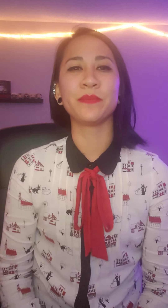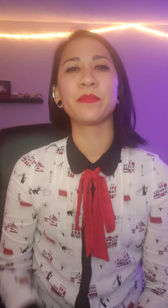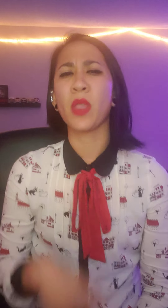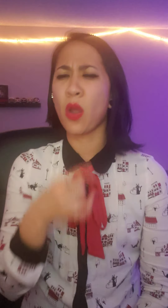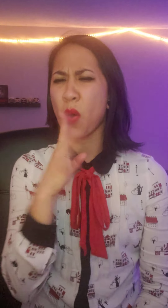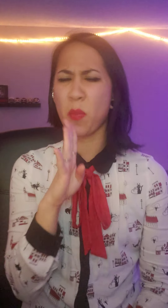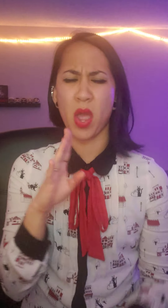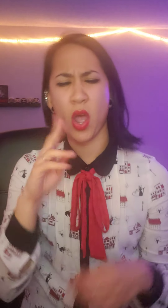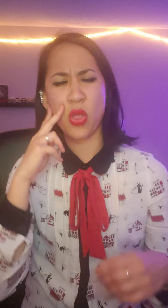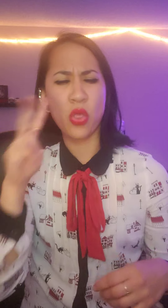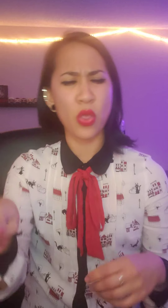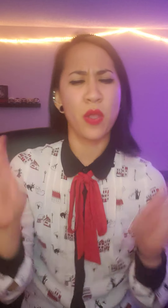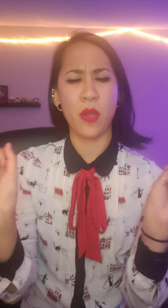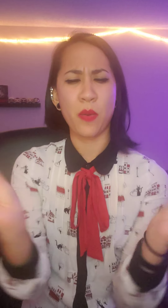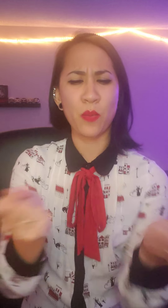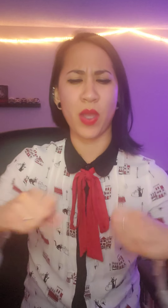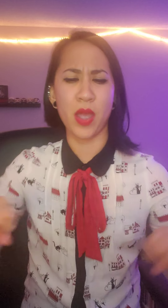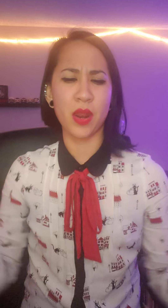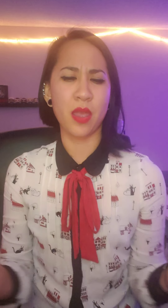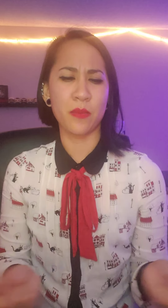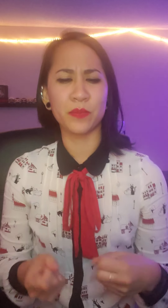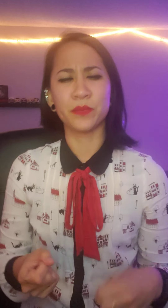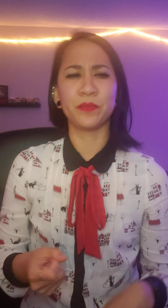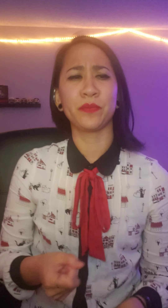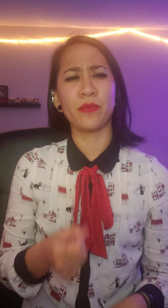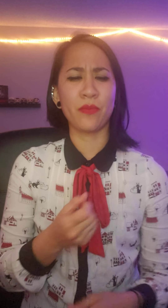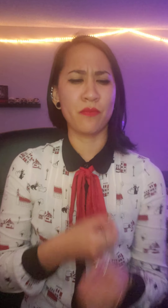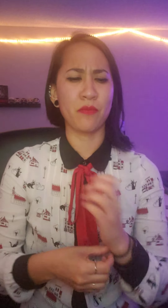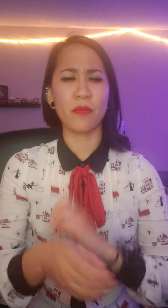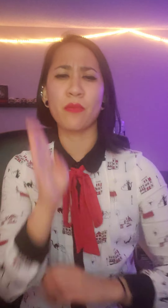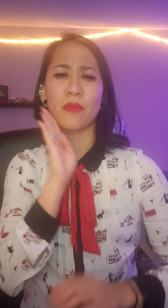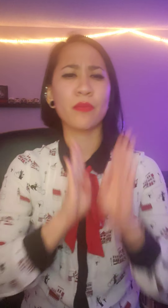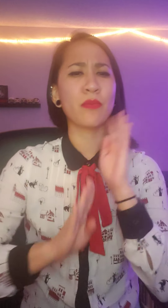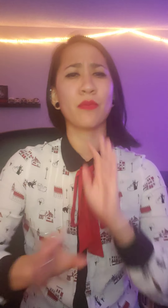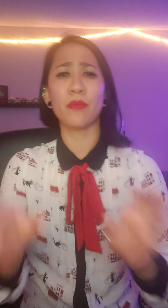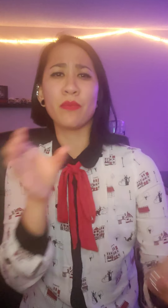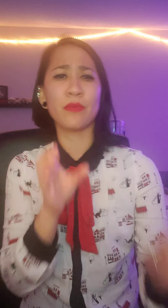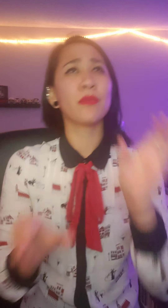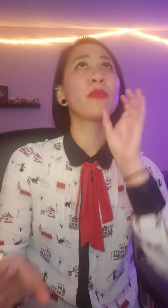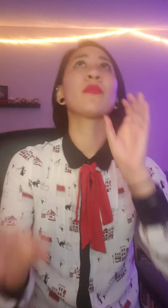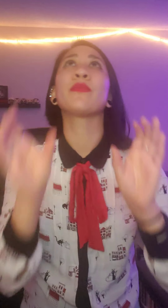Oh my god, Becky, look at that butt Wrists on ice, with the 40s taped up